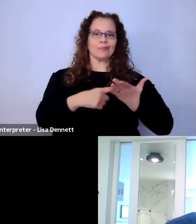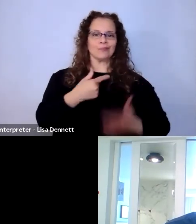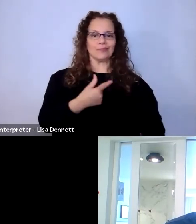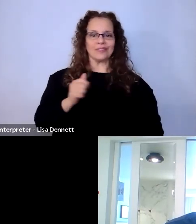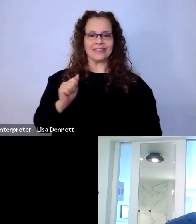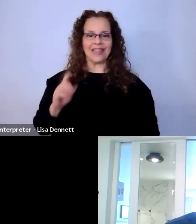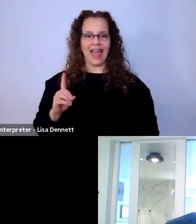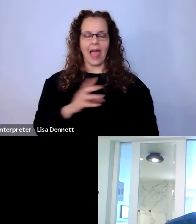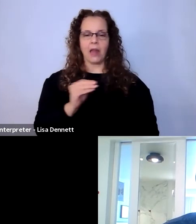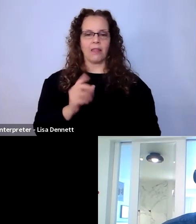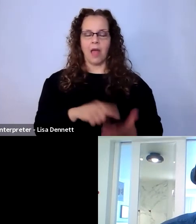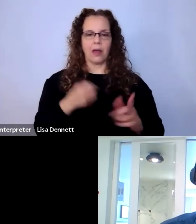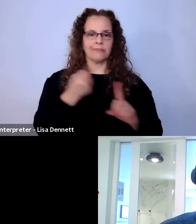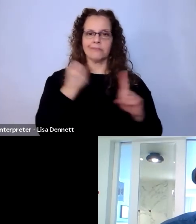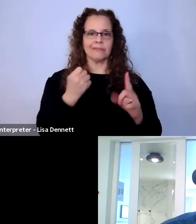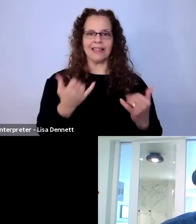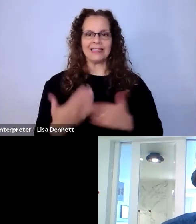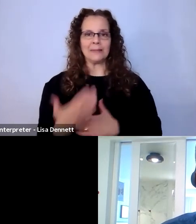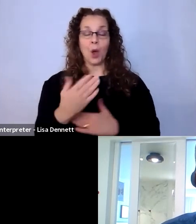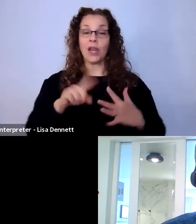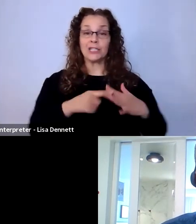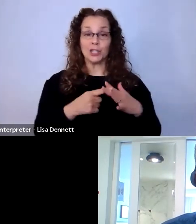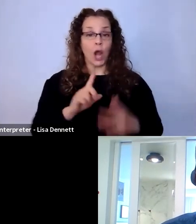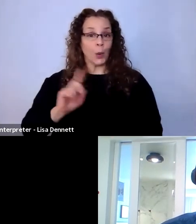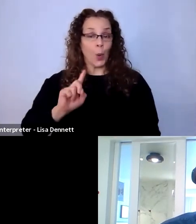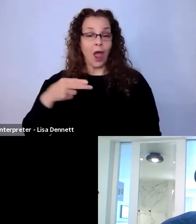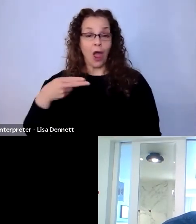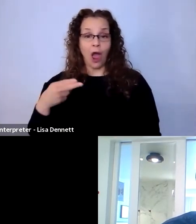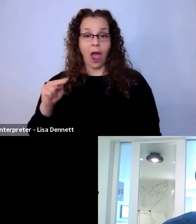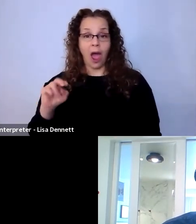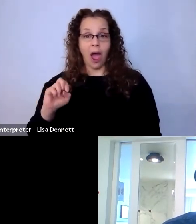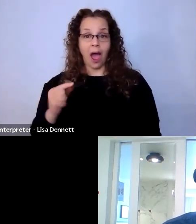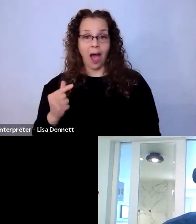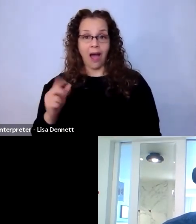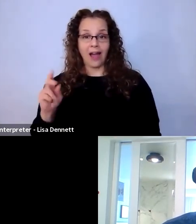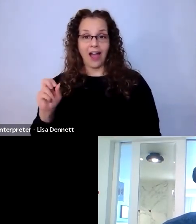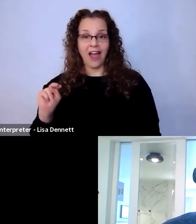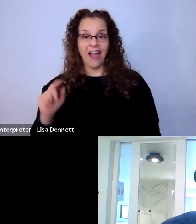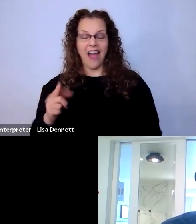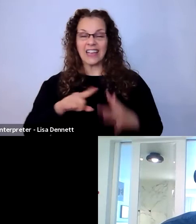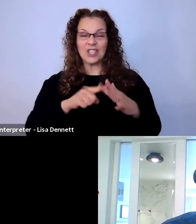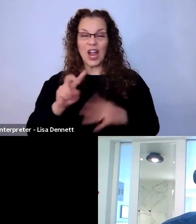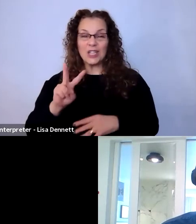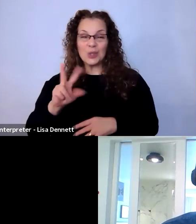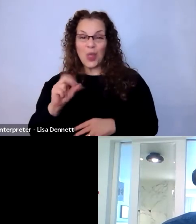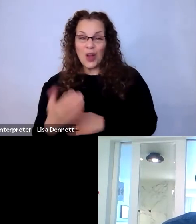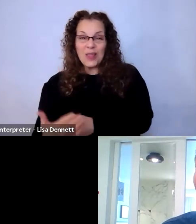started with Hong Kong at 230 in the morning and then moved on to Toronto.